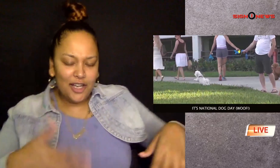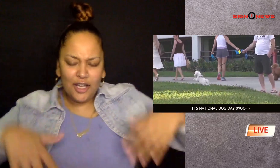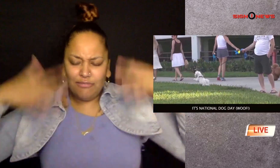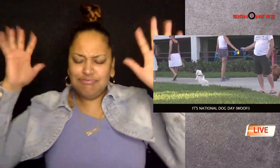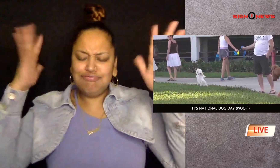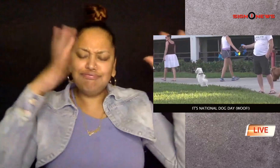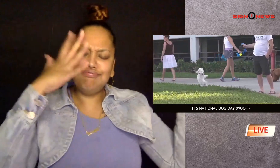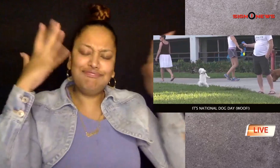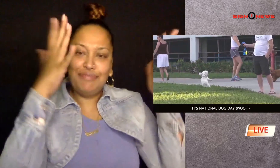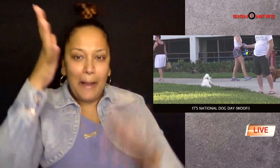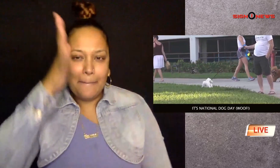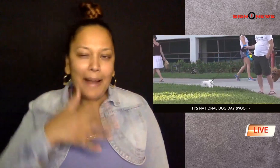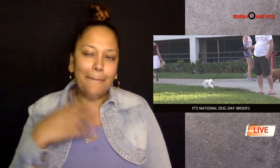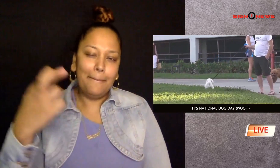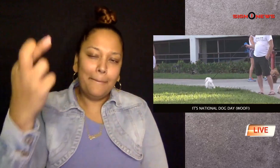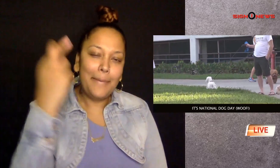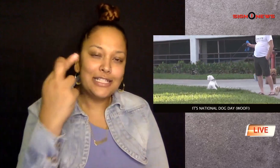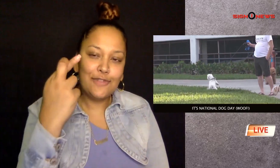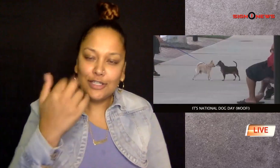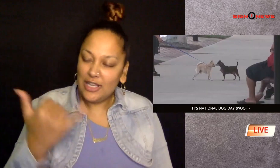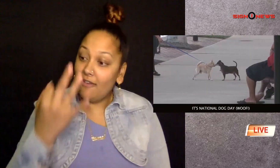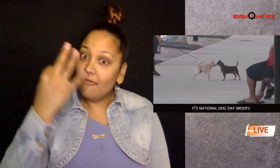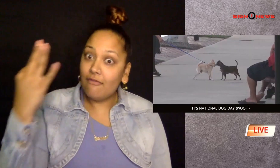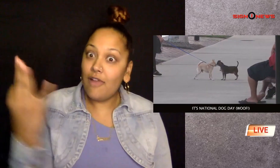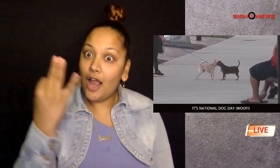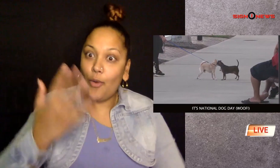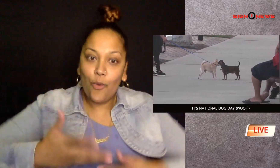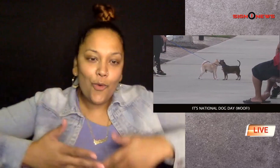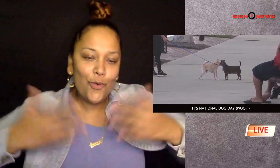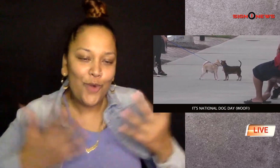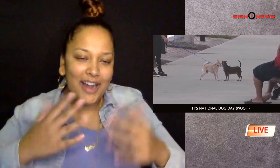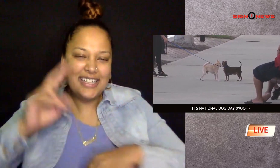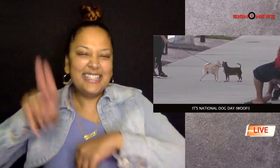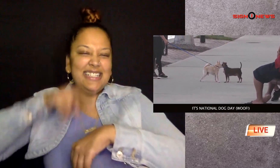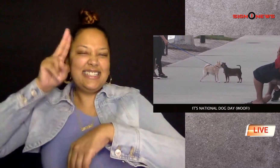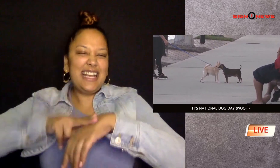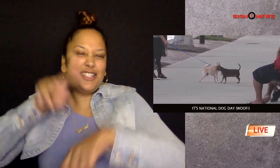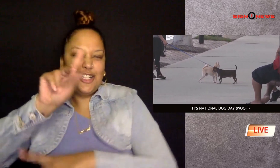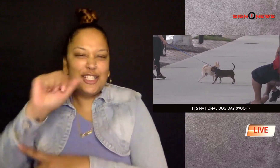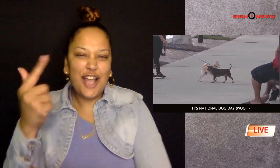today we are toasting man's best friend Friday is national dog day